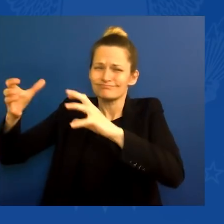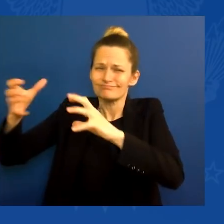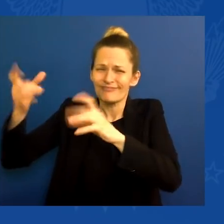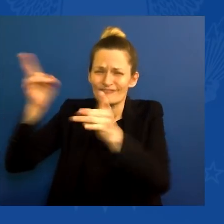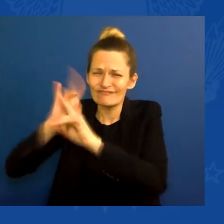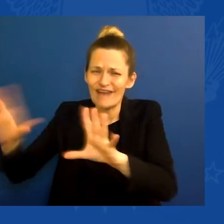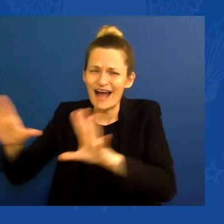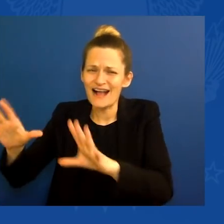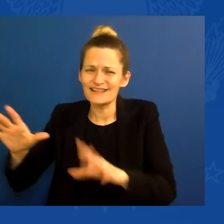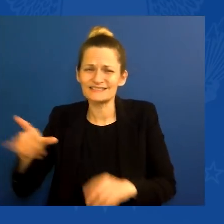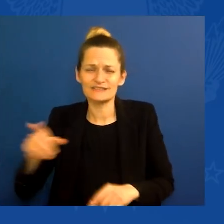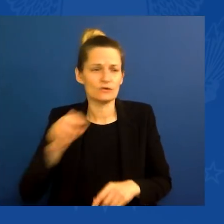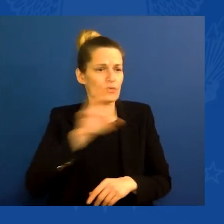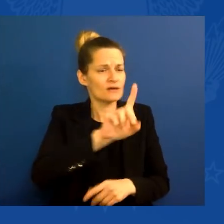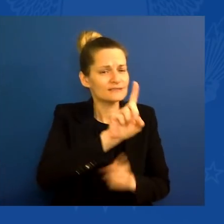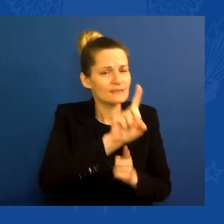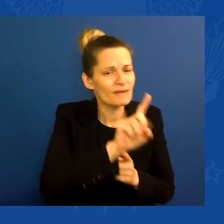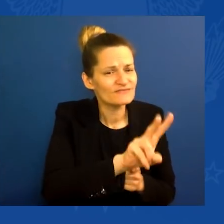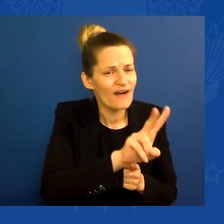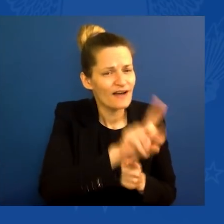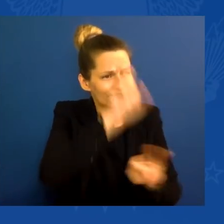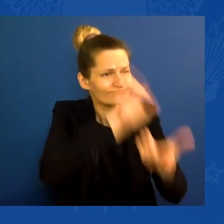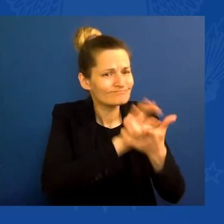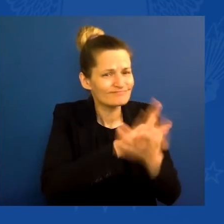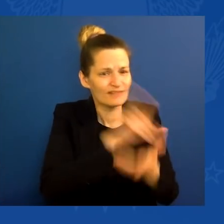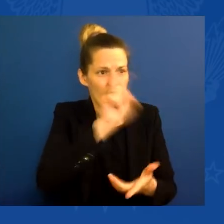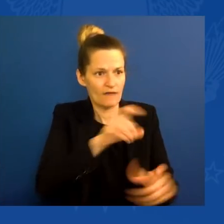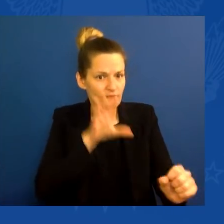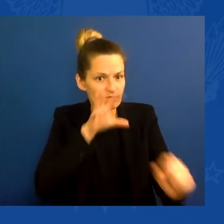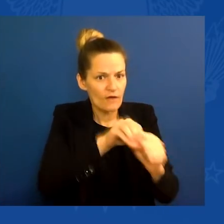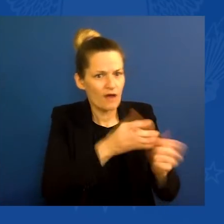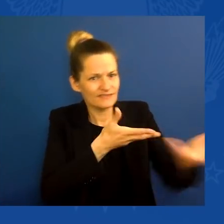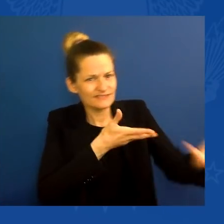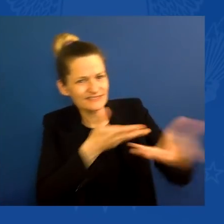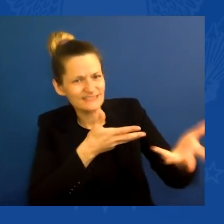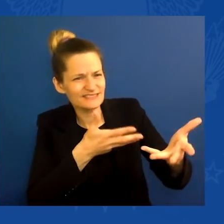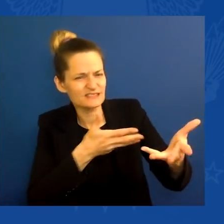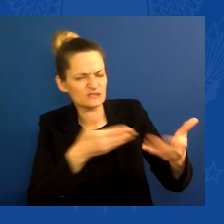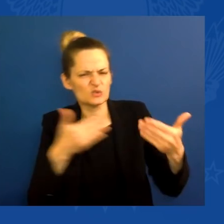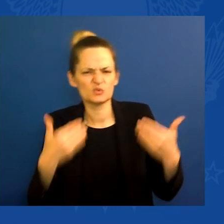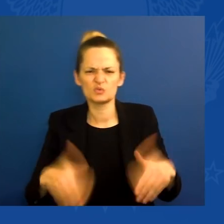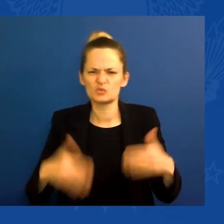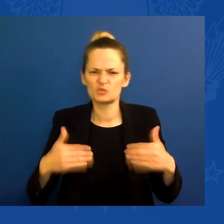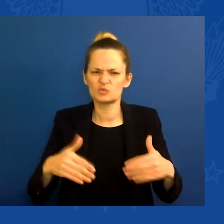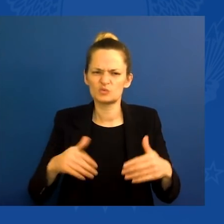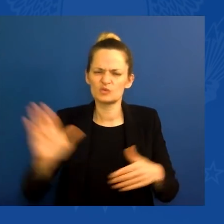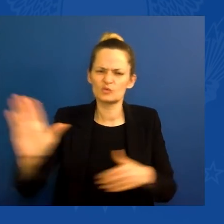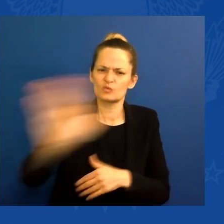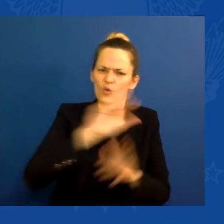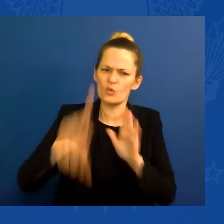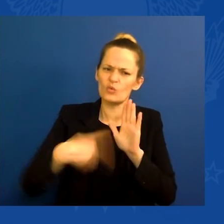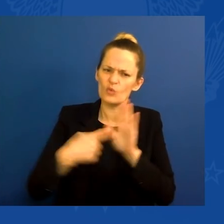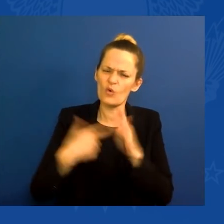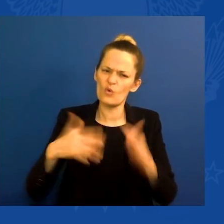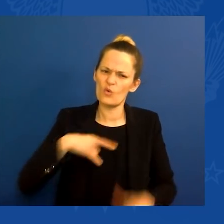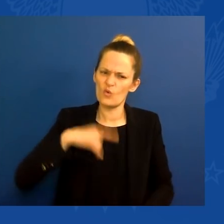So many of you are -- literally and figuratively get caught in the crossfire. You're not trained psychologists;